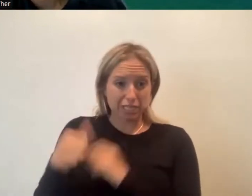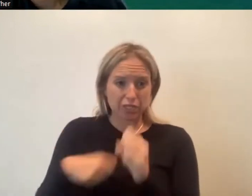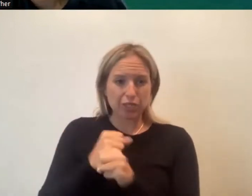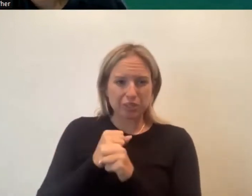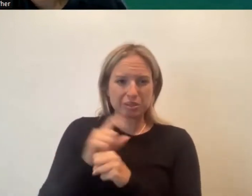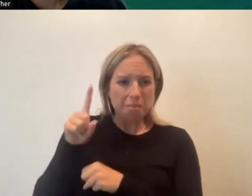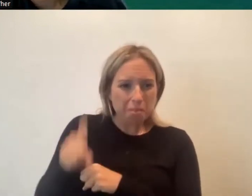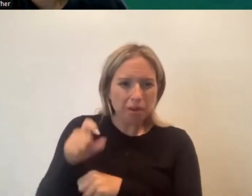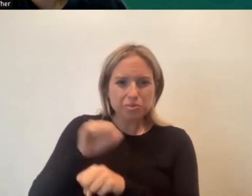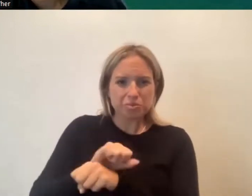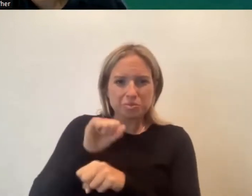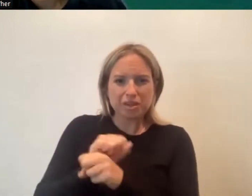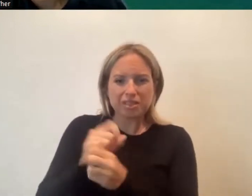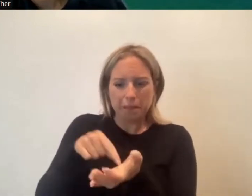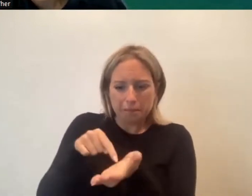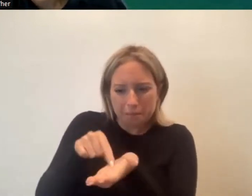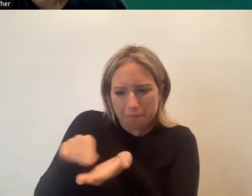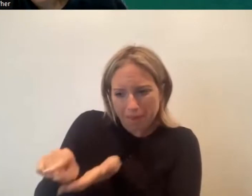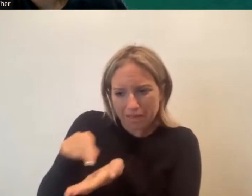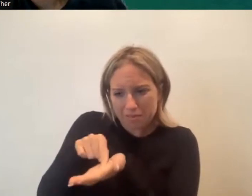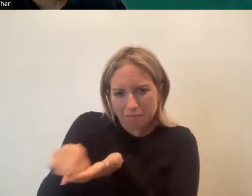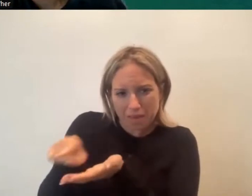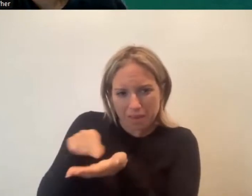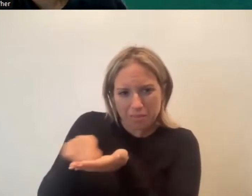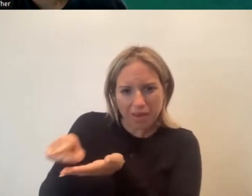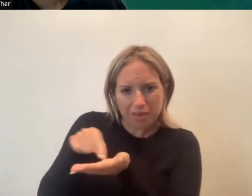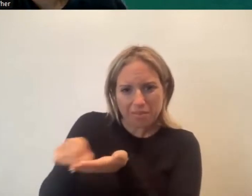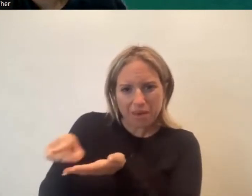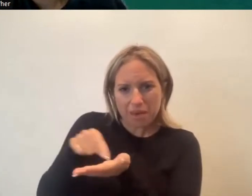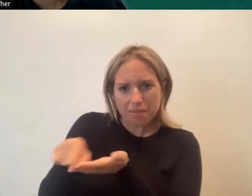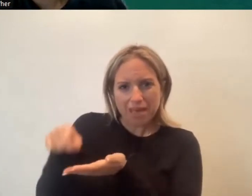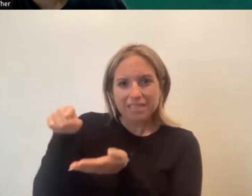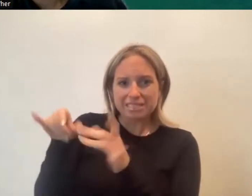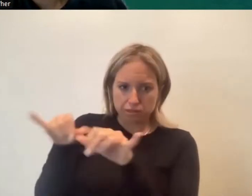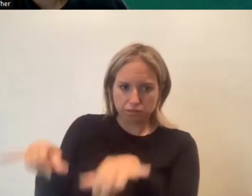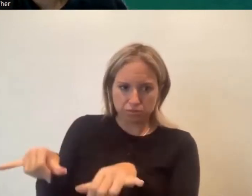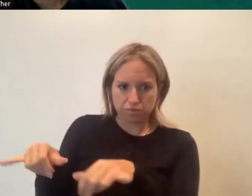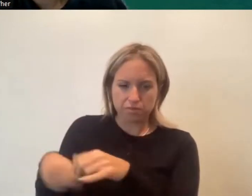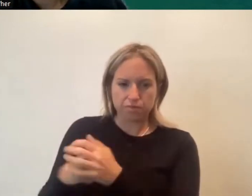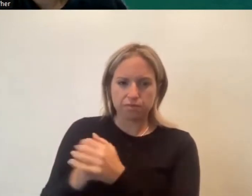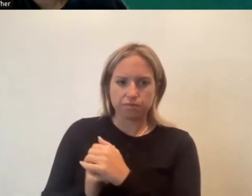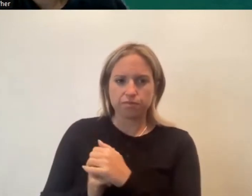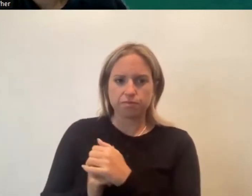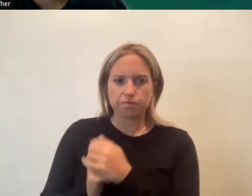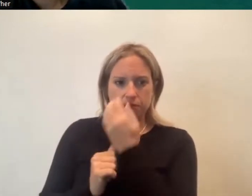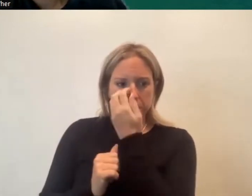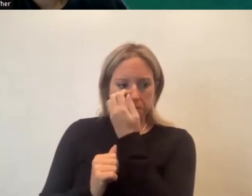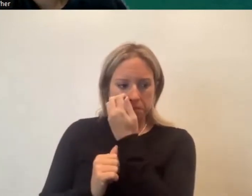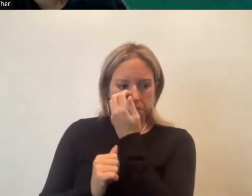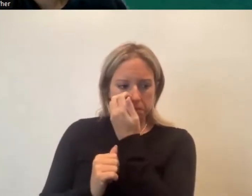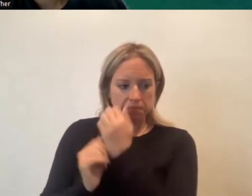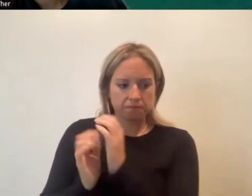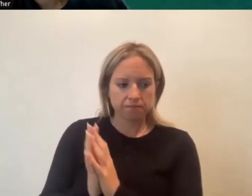worked and paid into the system.